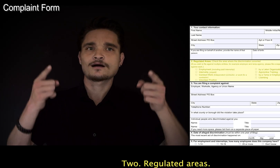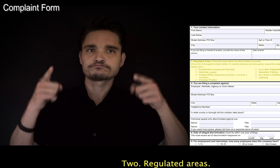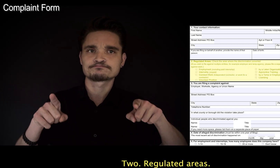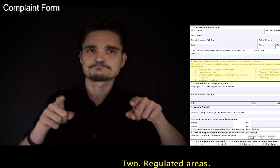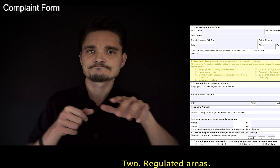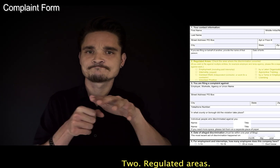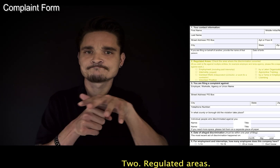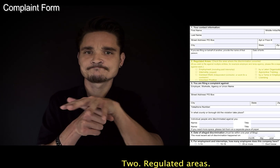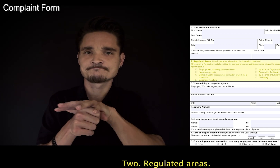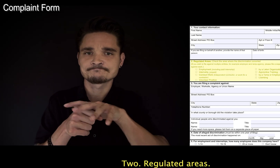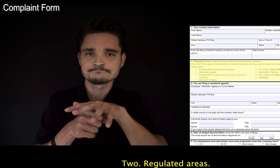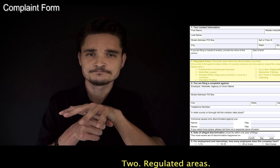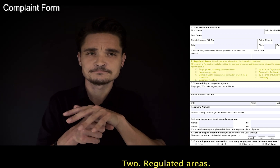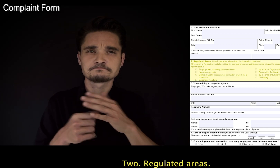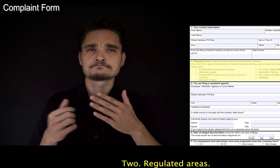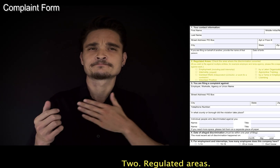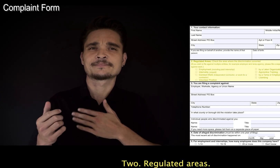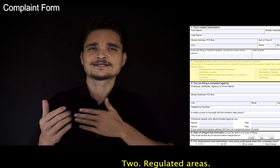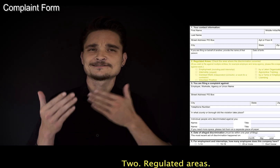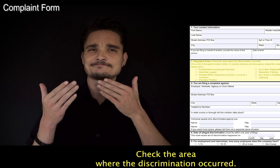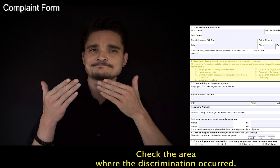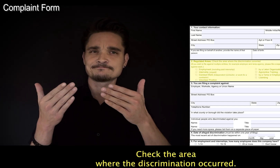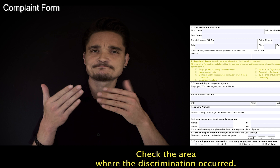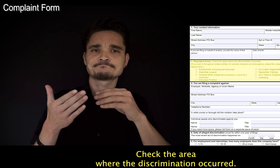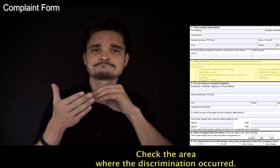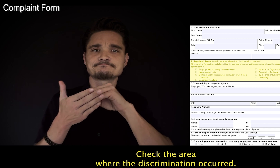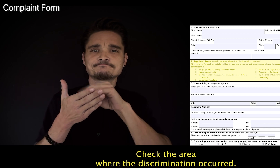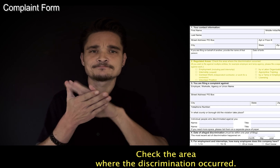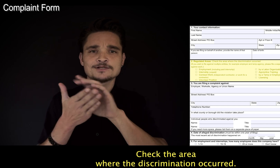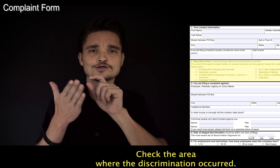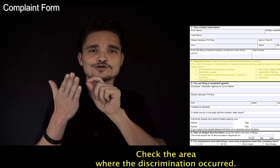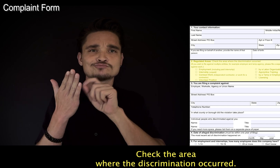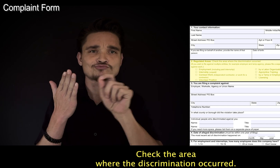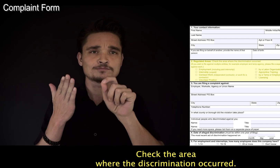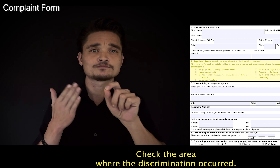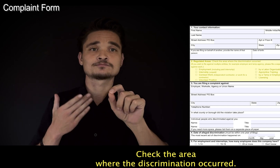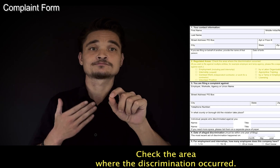Two. Regulated areas. Check the area where the discrimination occurred.